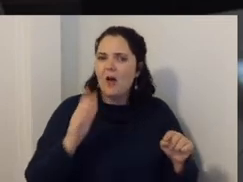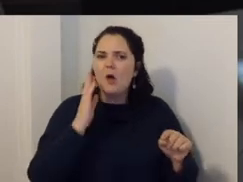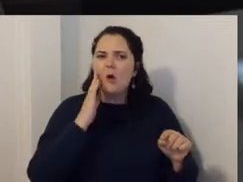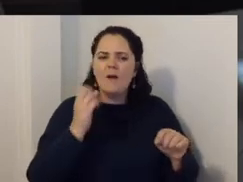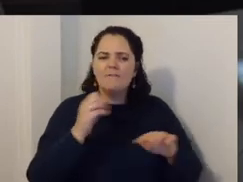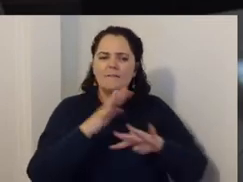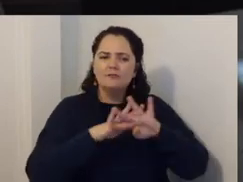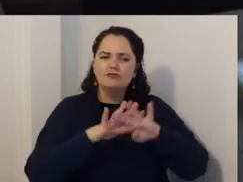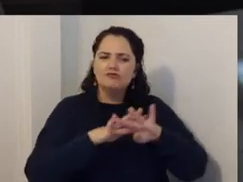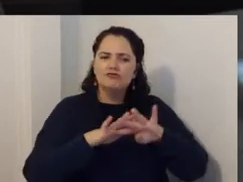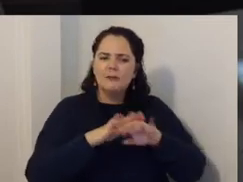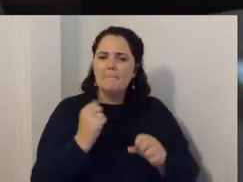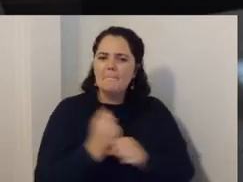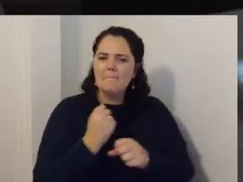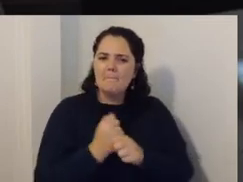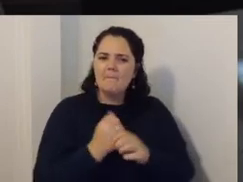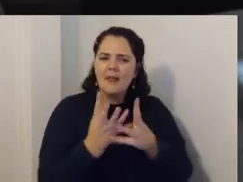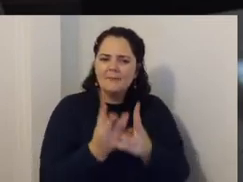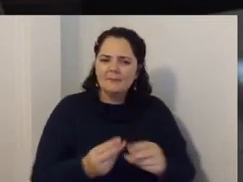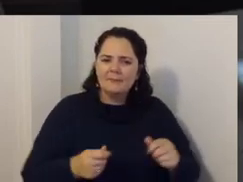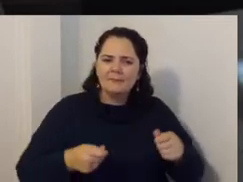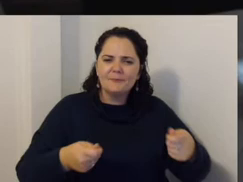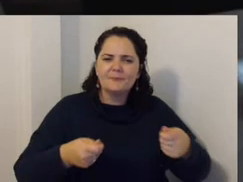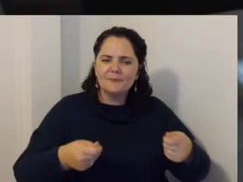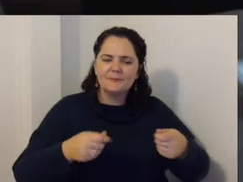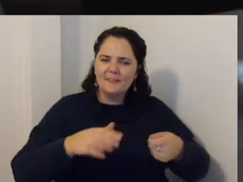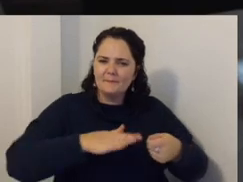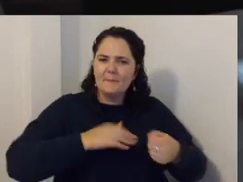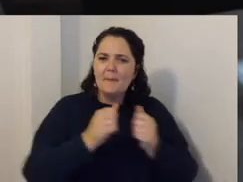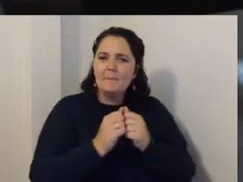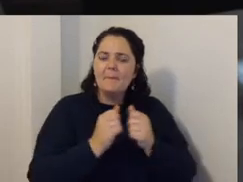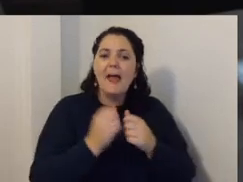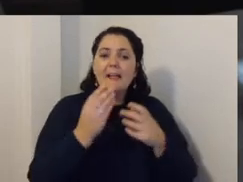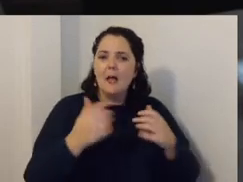the paper is made so some of it will have will be a little bit rougher, have more of a tooth, some